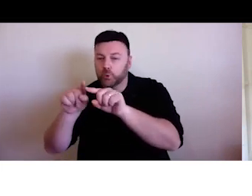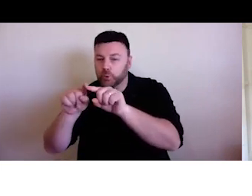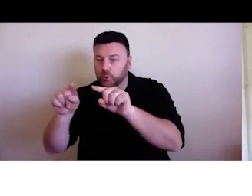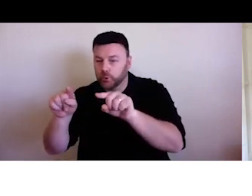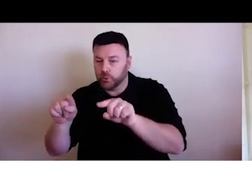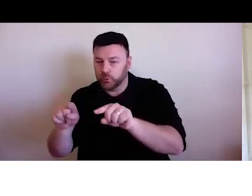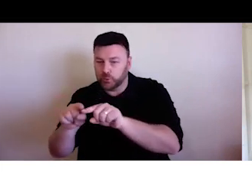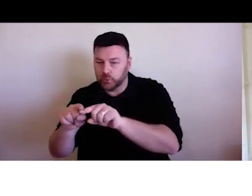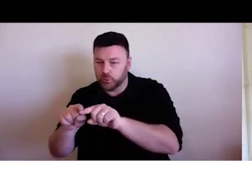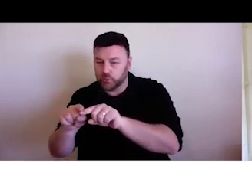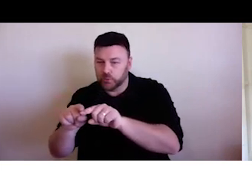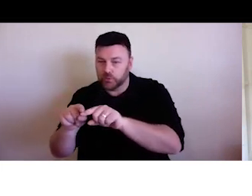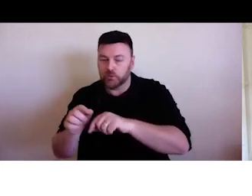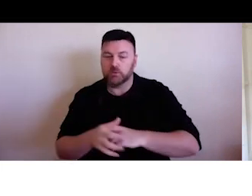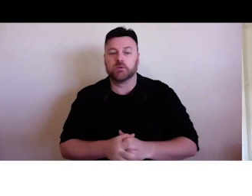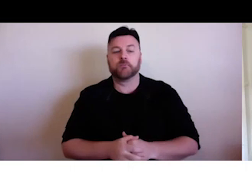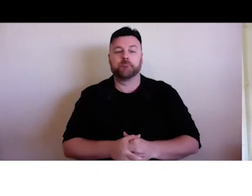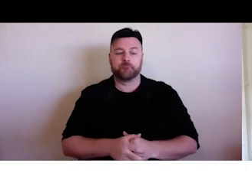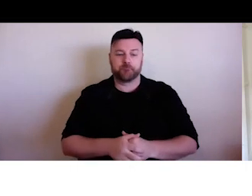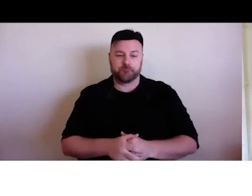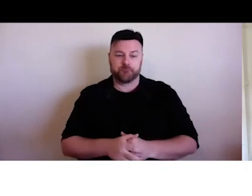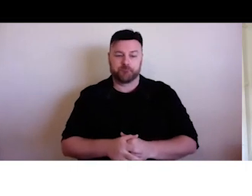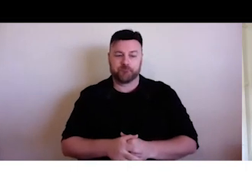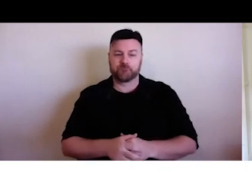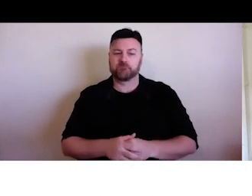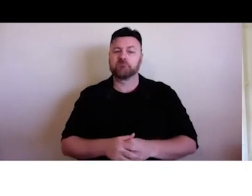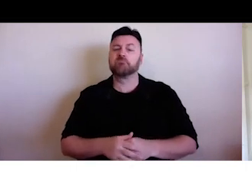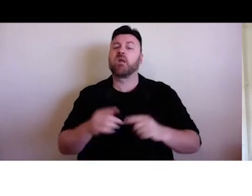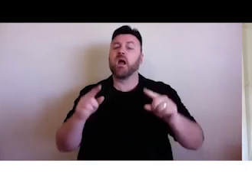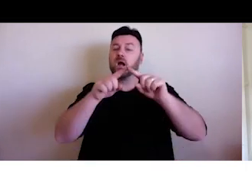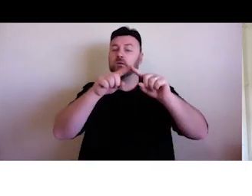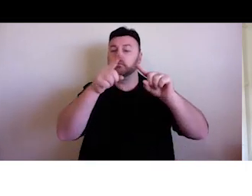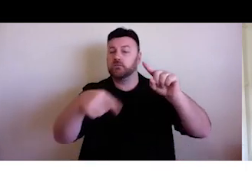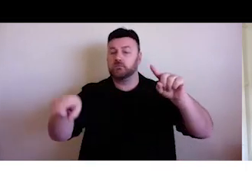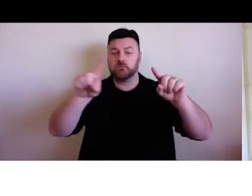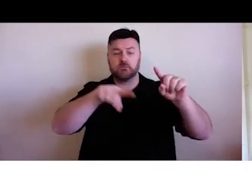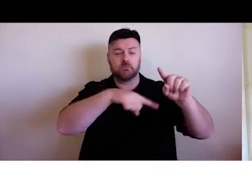Underneath the word - underneath "authority" are four functions that,